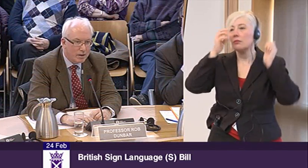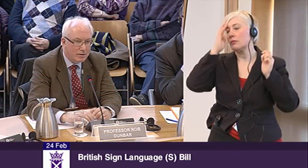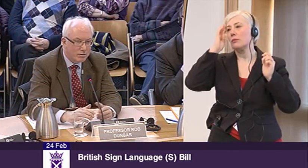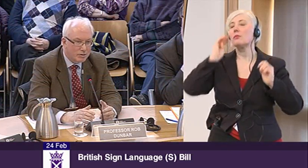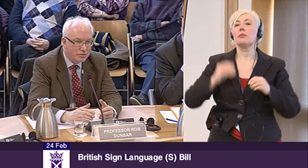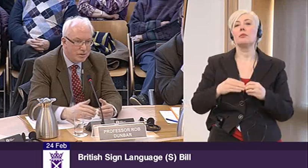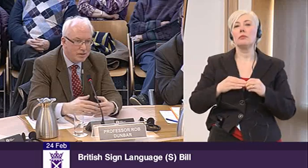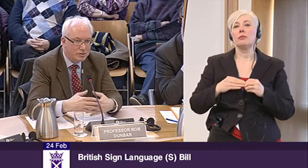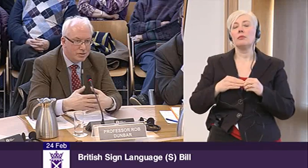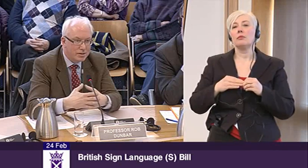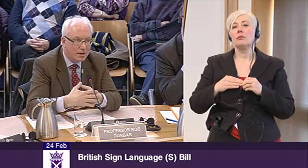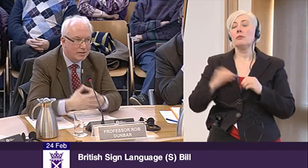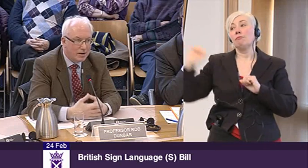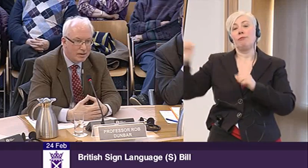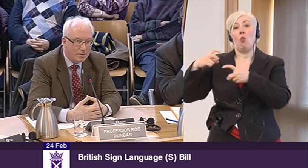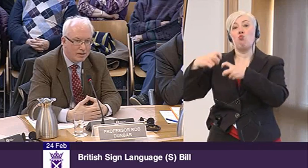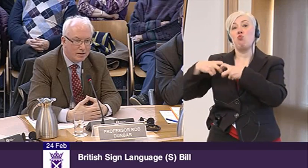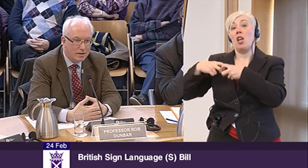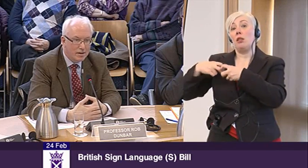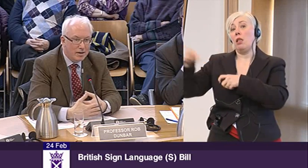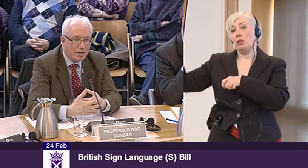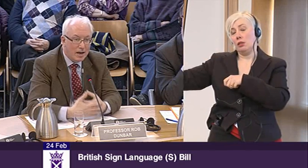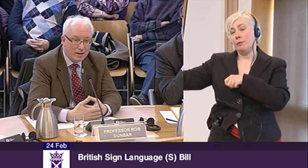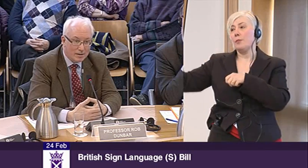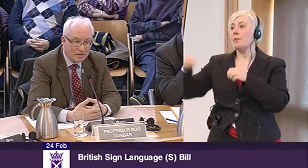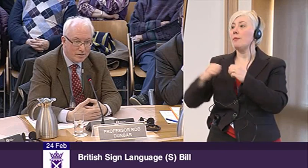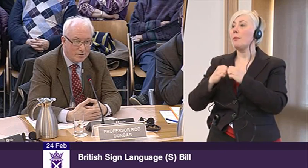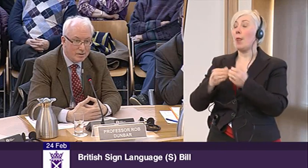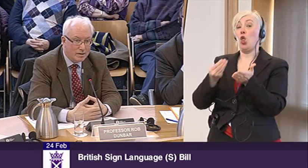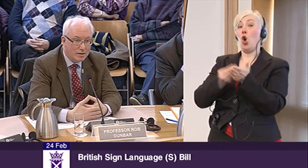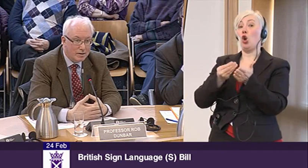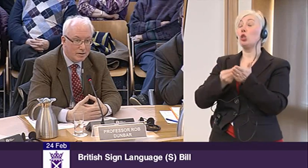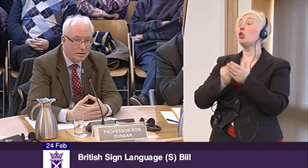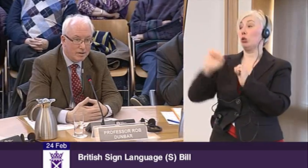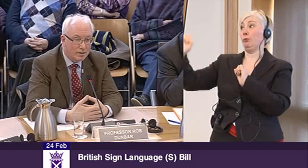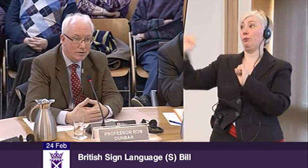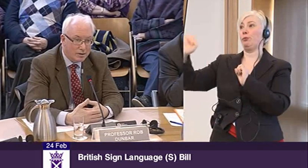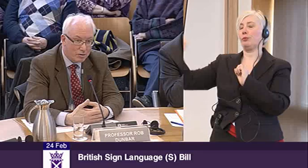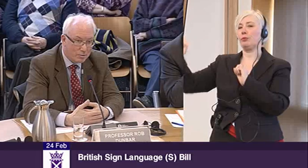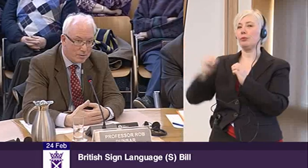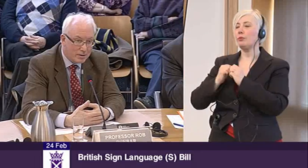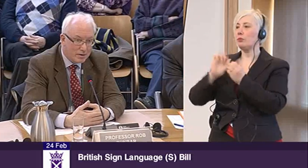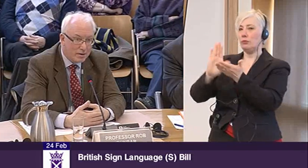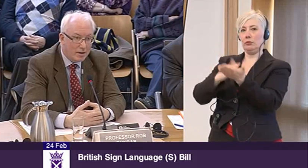Professor Dunbar: In Brussels, the costs are associated with translation of European acts